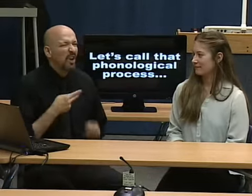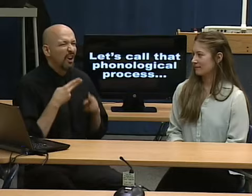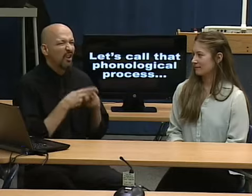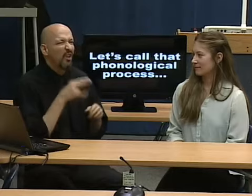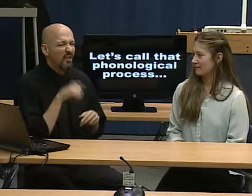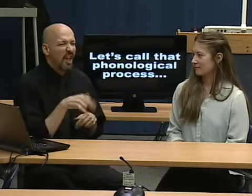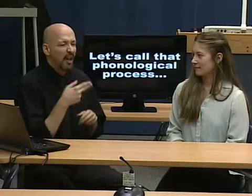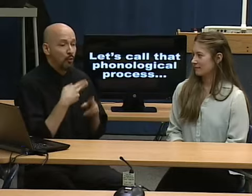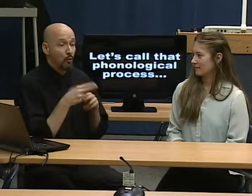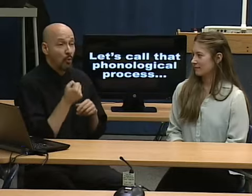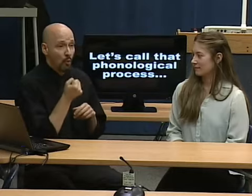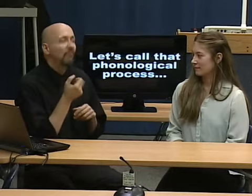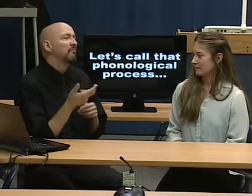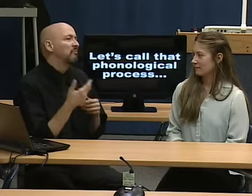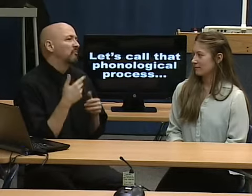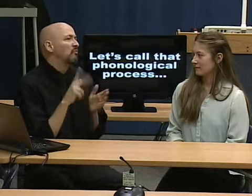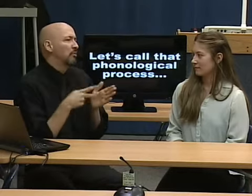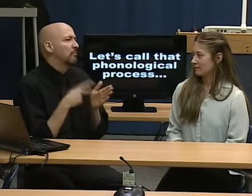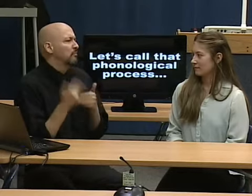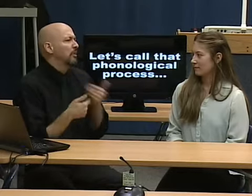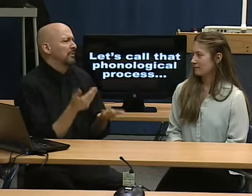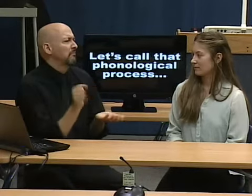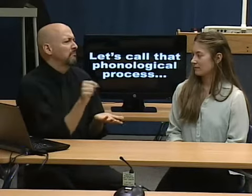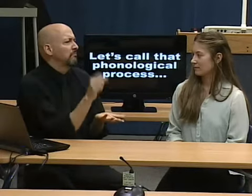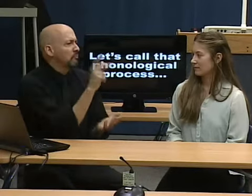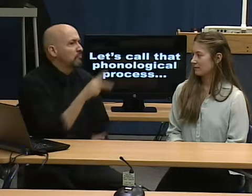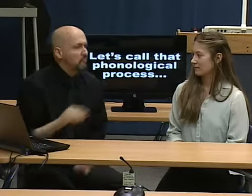We'll call that shortening of a hold a phonological process, OK?